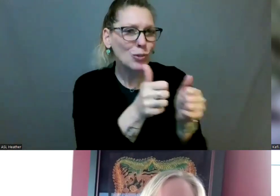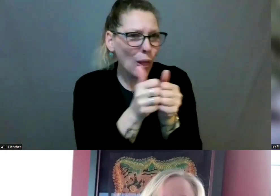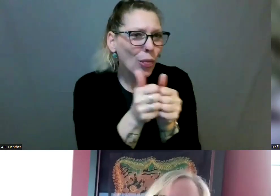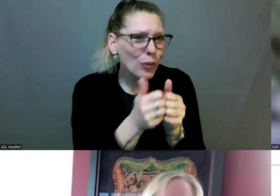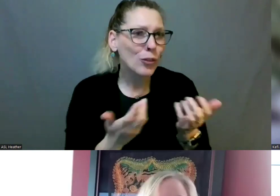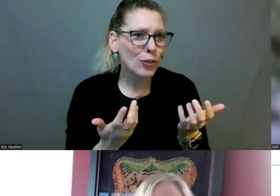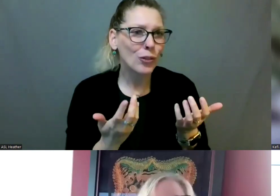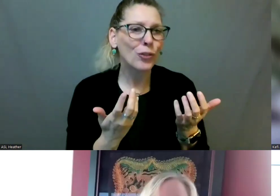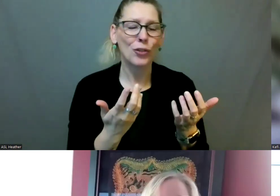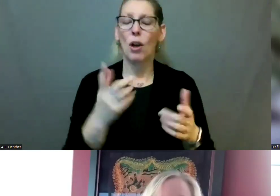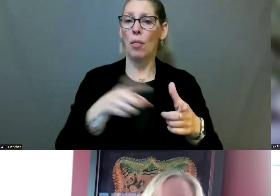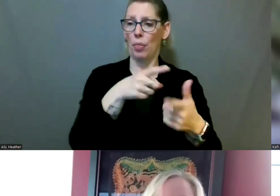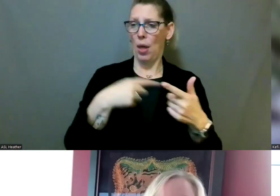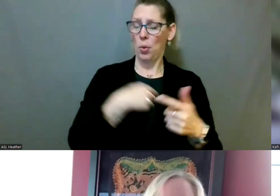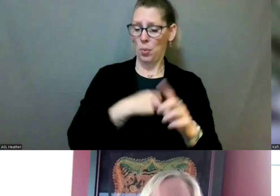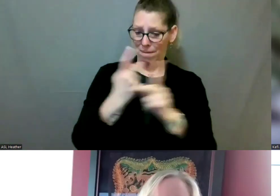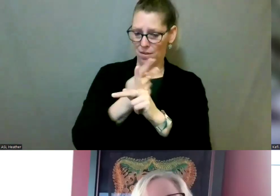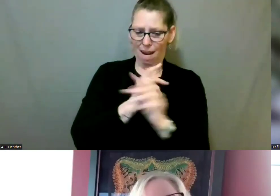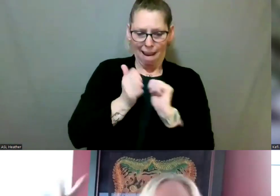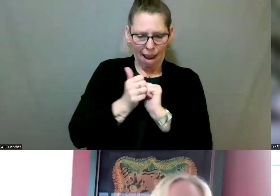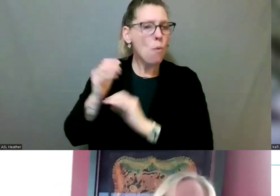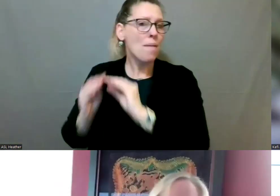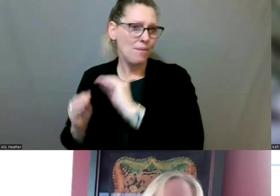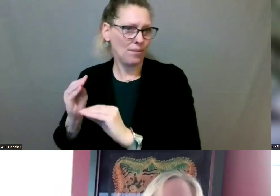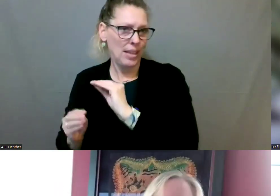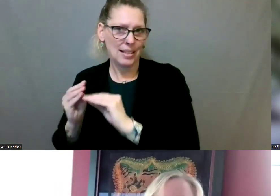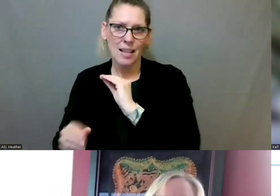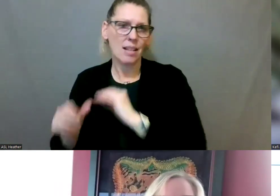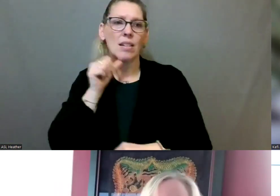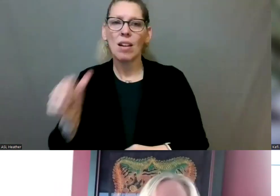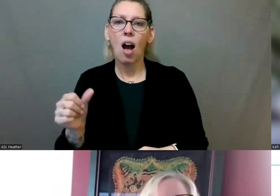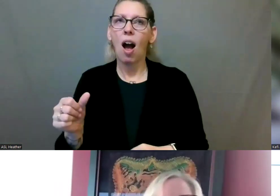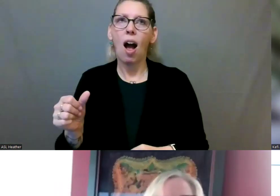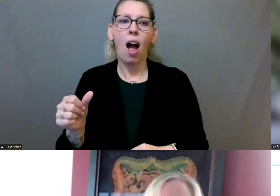right? And then we figure out how to repair so it's not just reactionary,